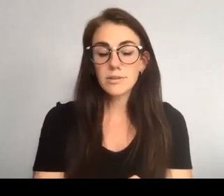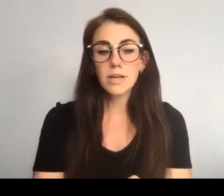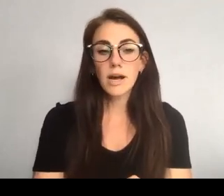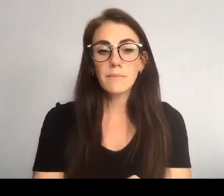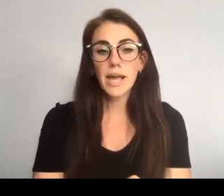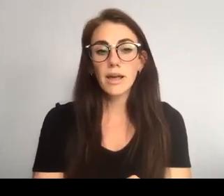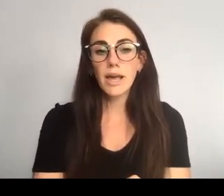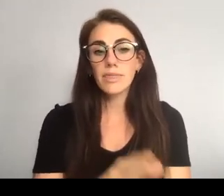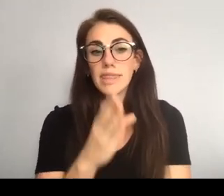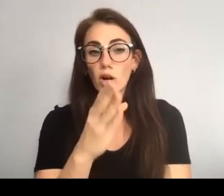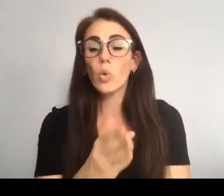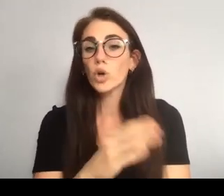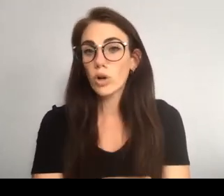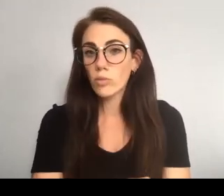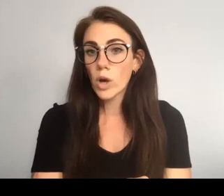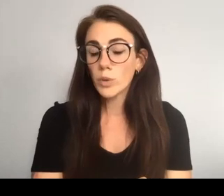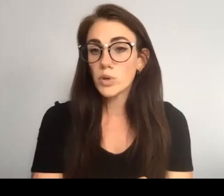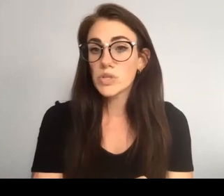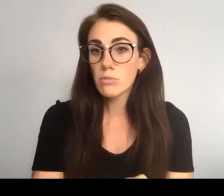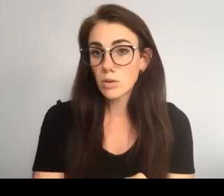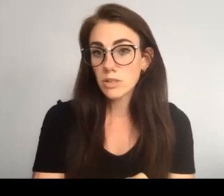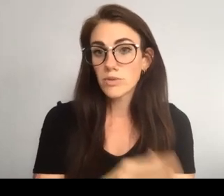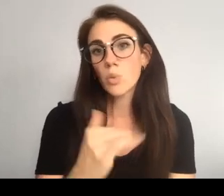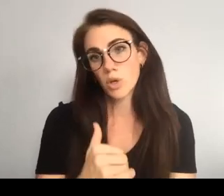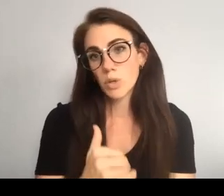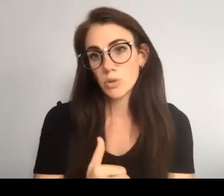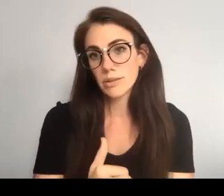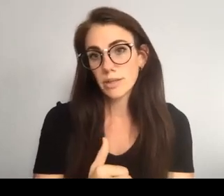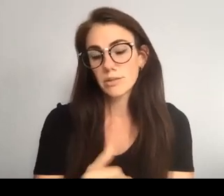umm they're in order of what you would use the most of to what you would use the least